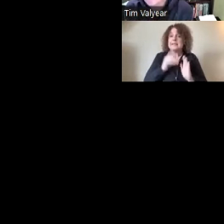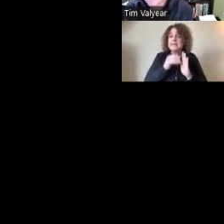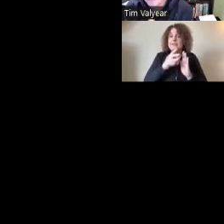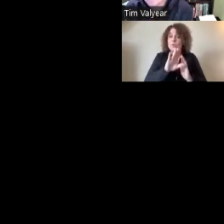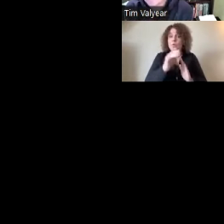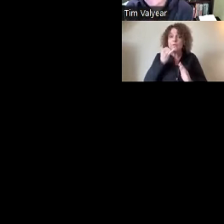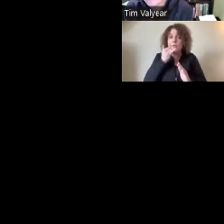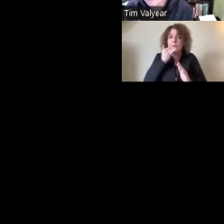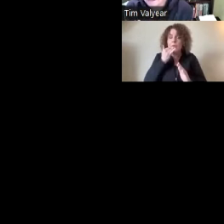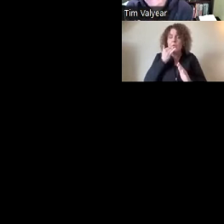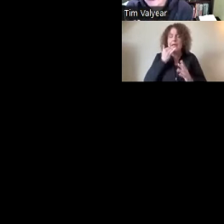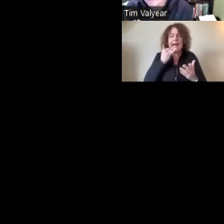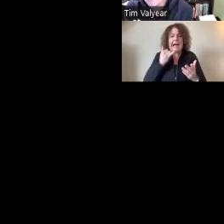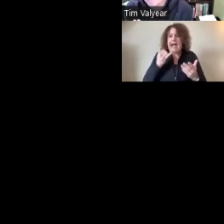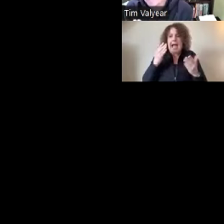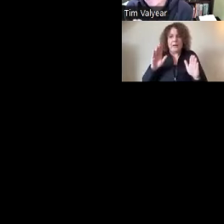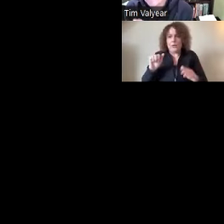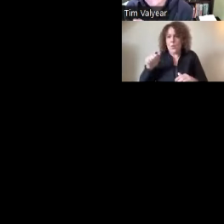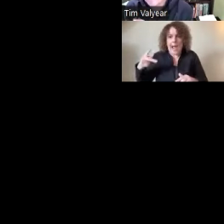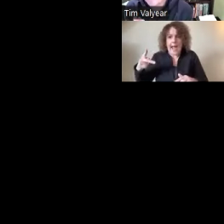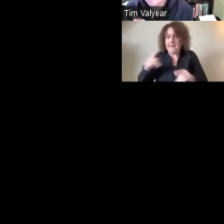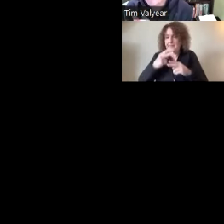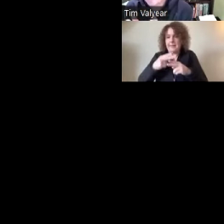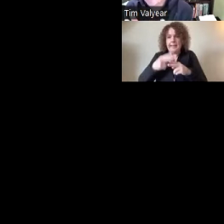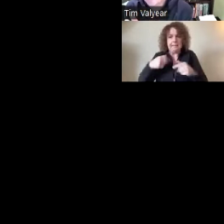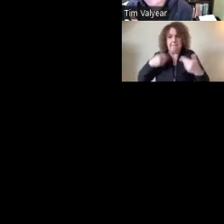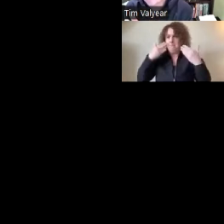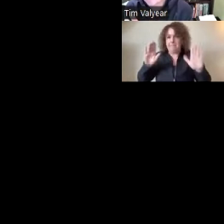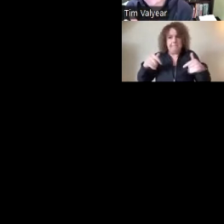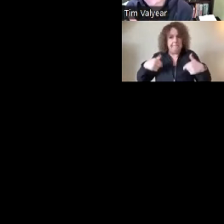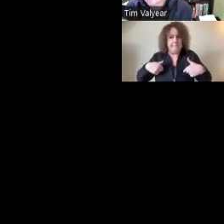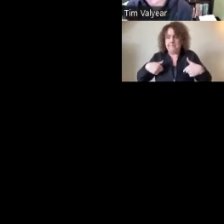only wearing masks, not face shields. But I have a deaf